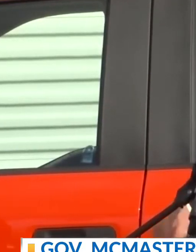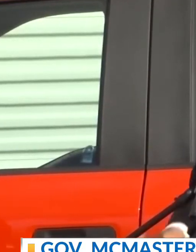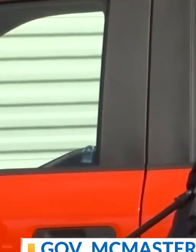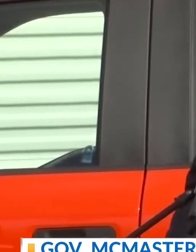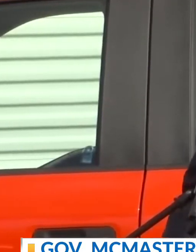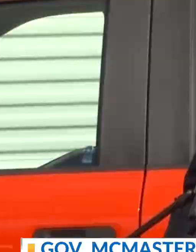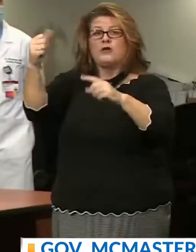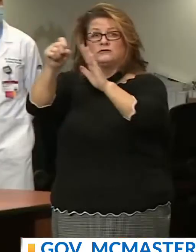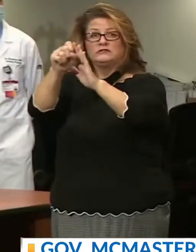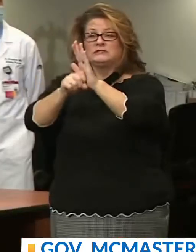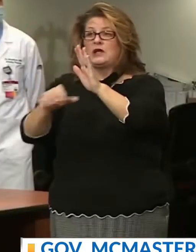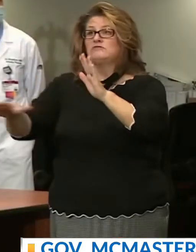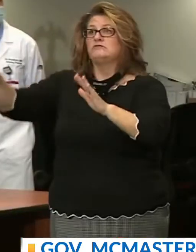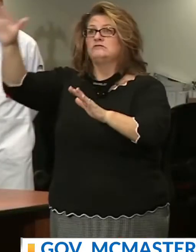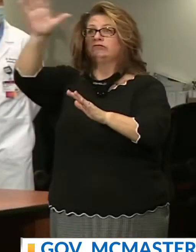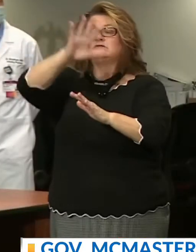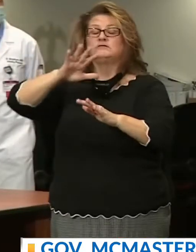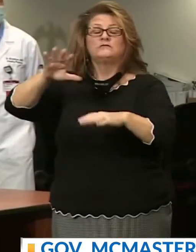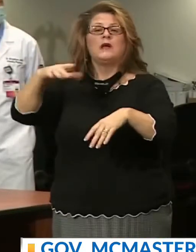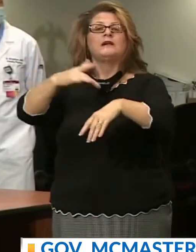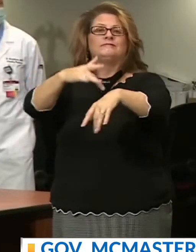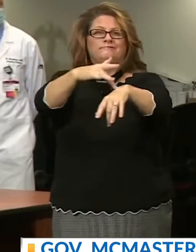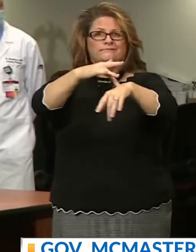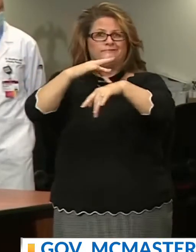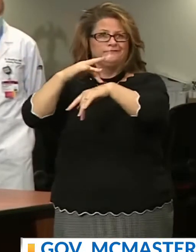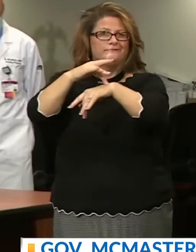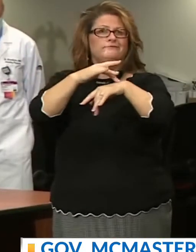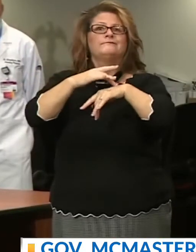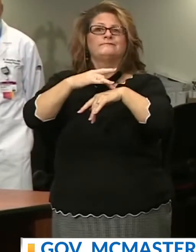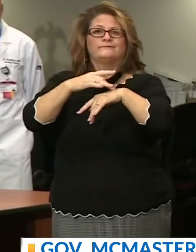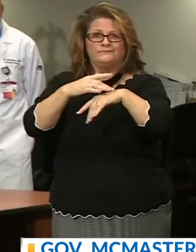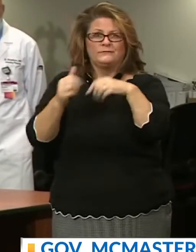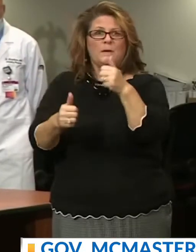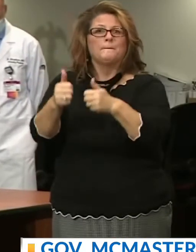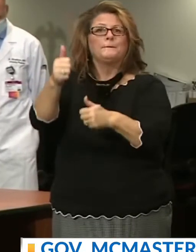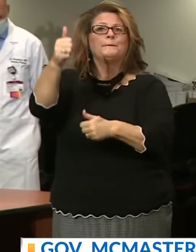HE WILL TOUR A LOCAL MANUFACTURING PLANT THAT MAKES VACCINE REFRIGERATORS AND